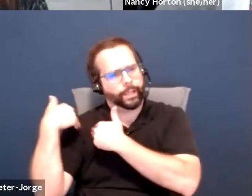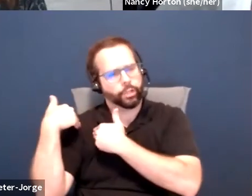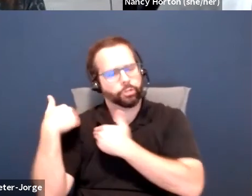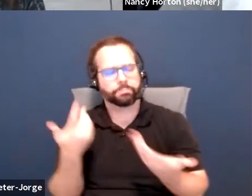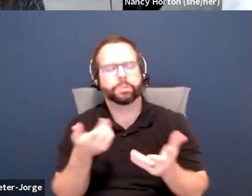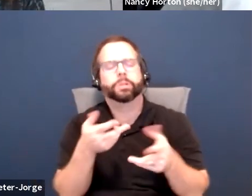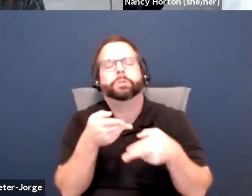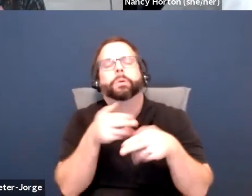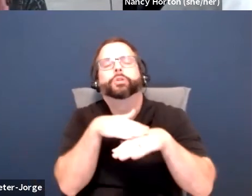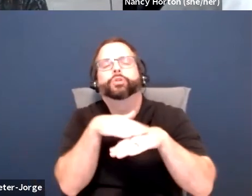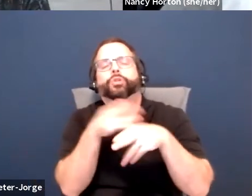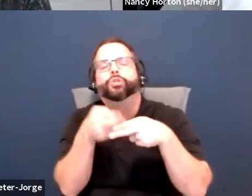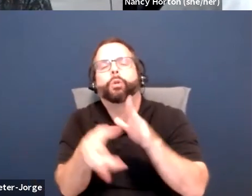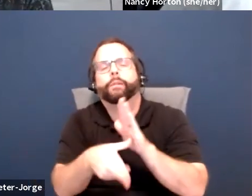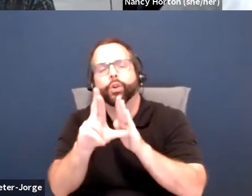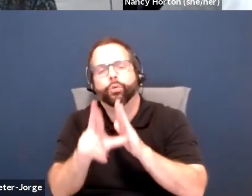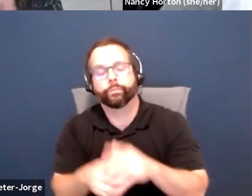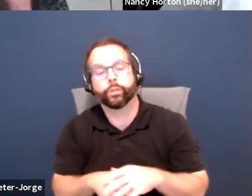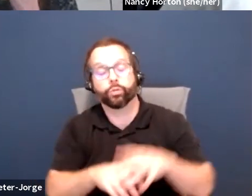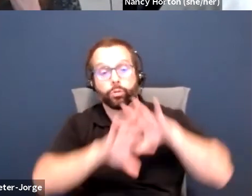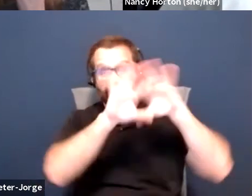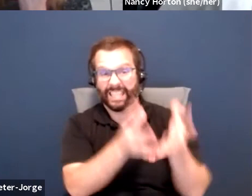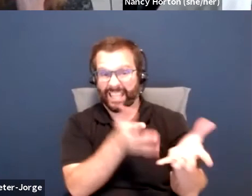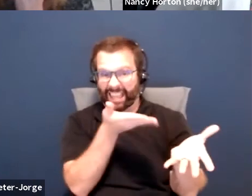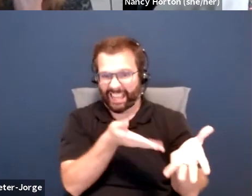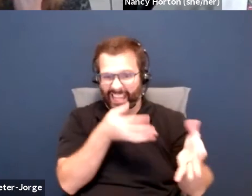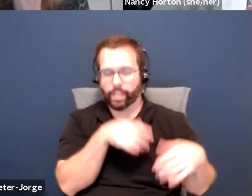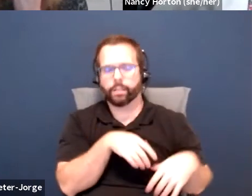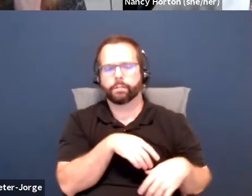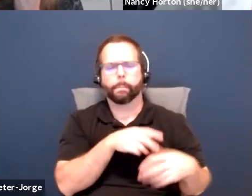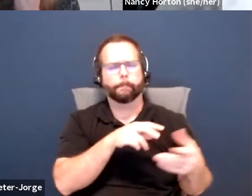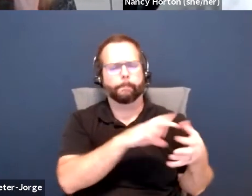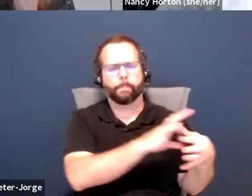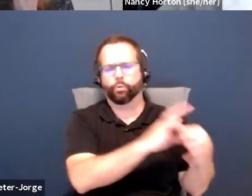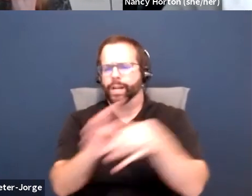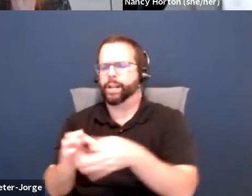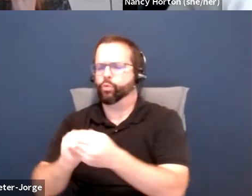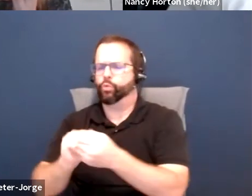core obligations can right here and just the nice, basic review again. So what does all this mean when it comes